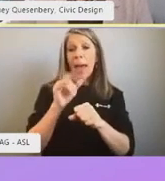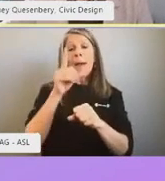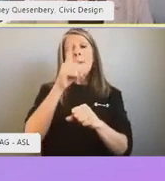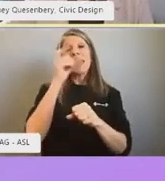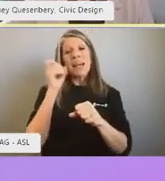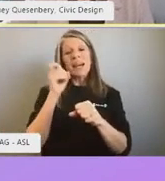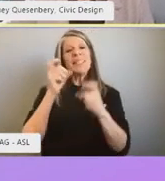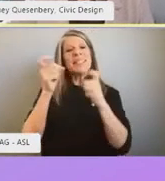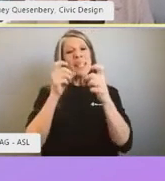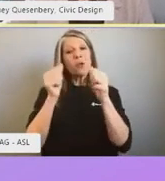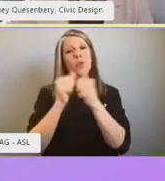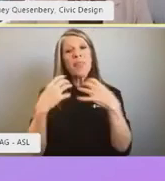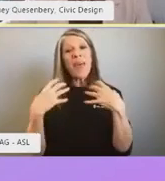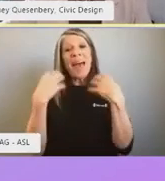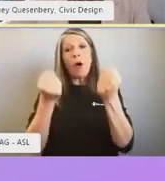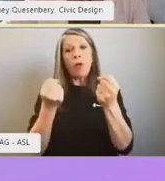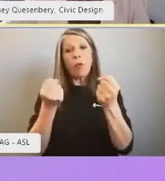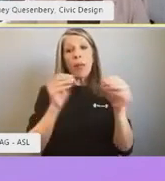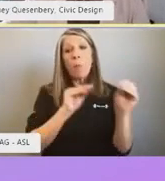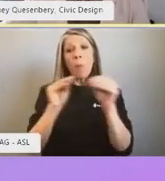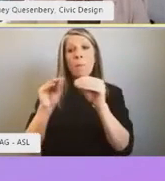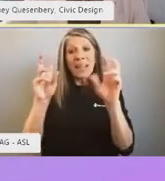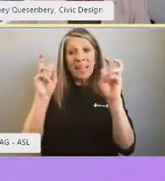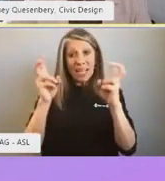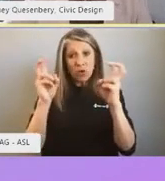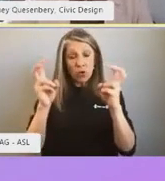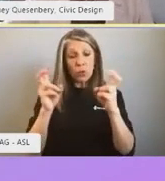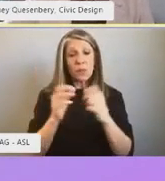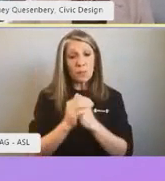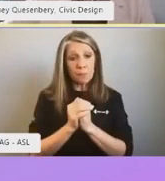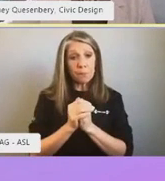an excuse to vote by mail, or absentee, as it is sometimes called, that people with disabilities can automatically